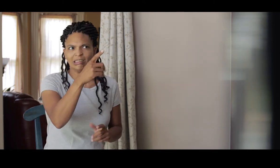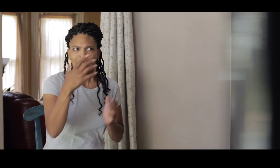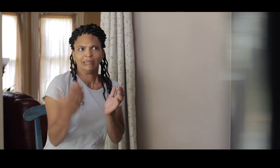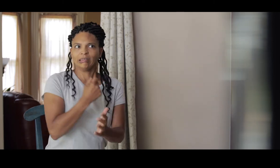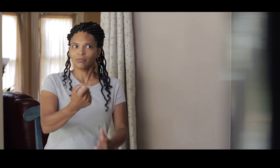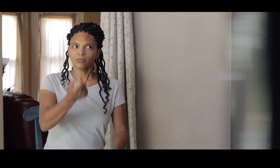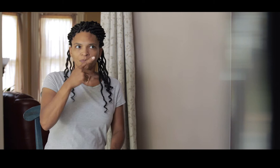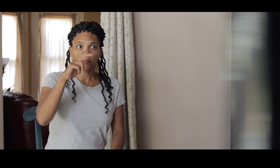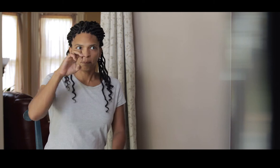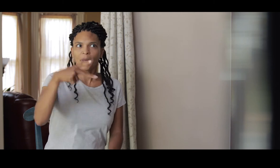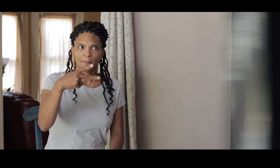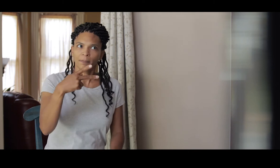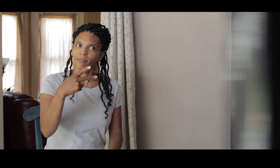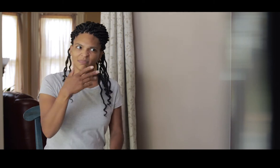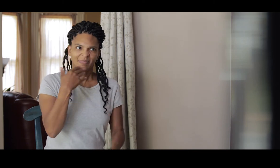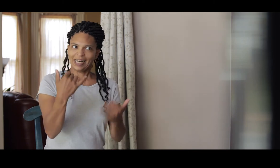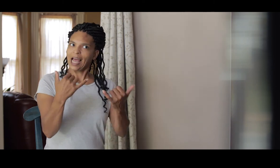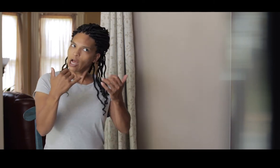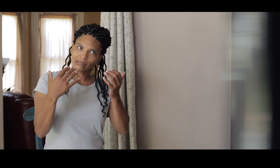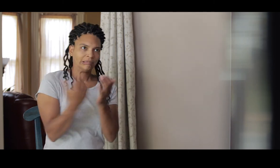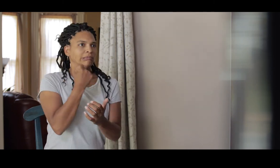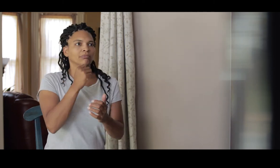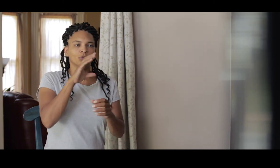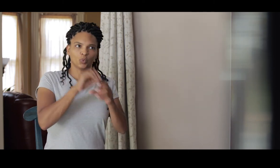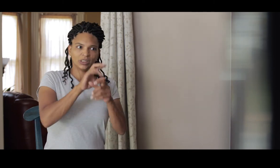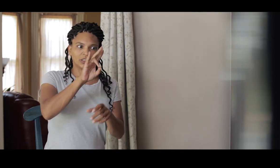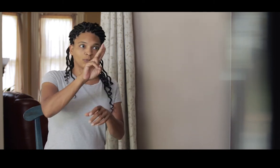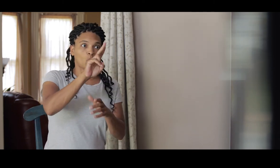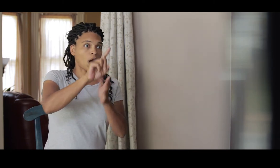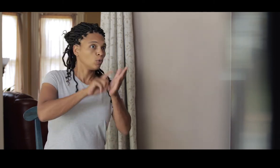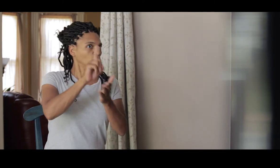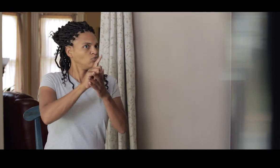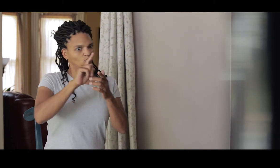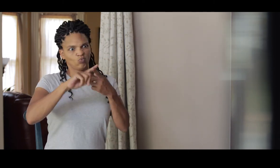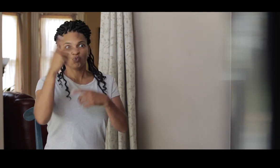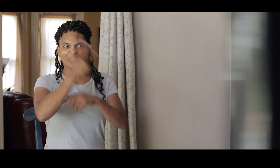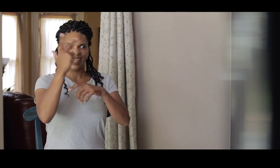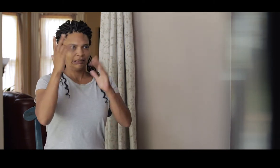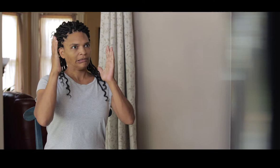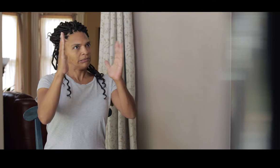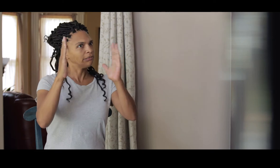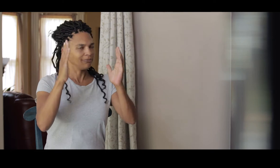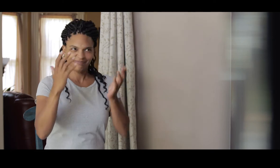You have to start within 72 hours or 3 days of exposure to HIV.